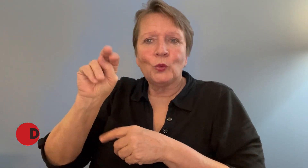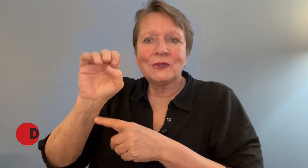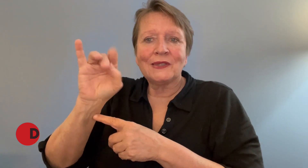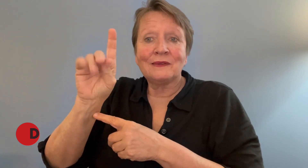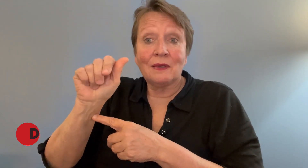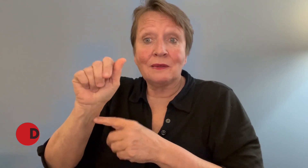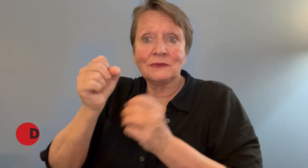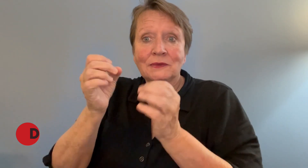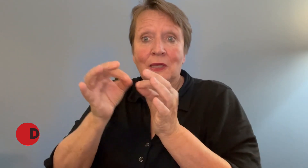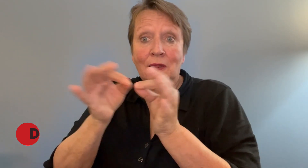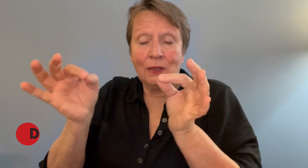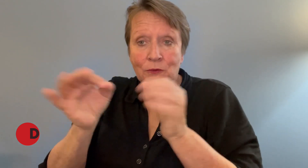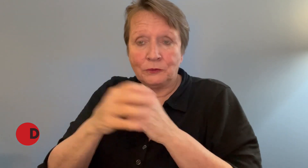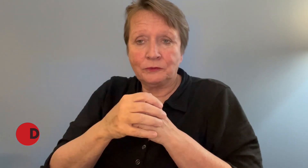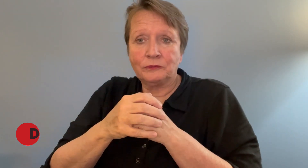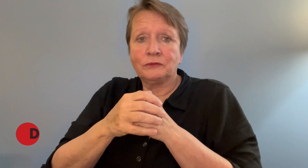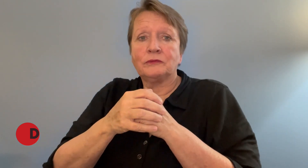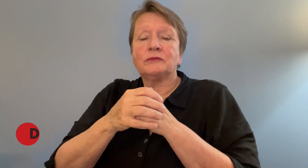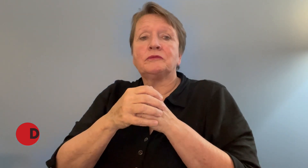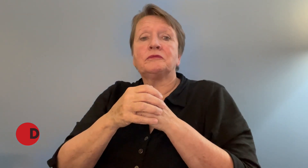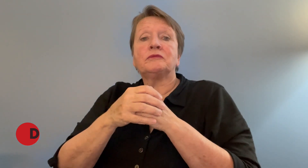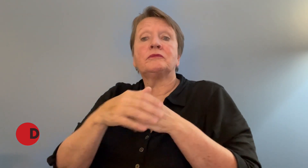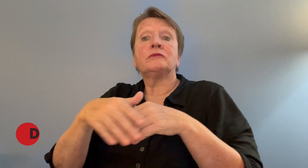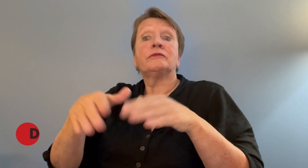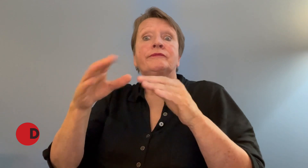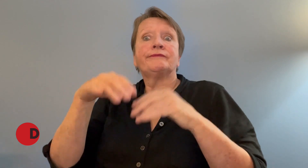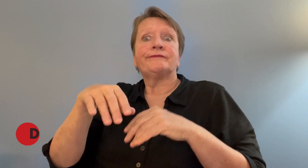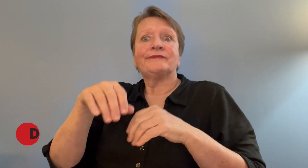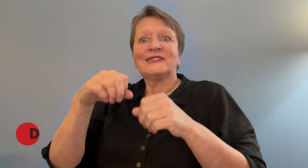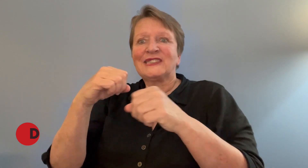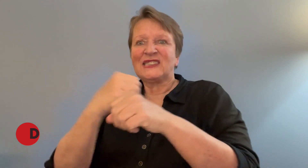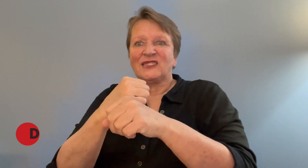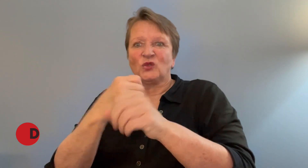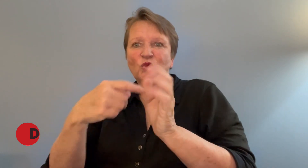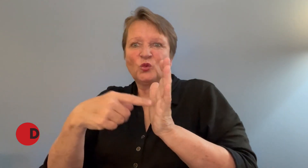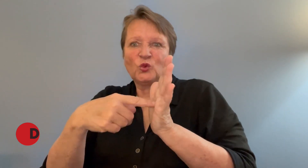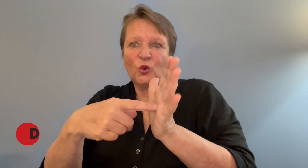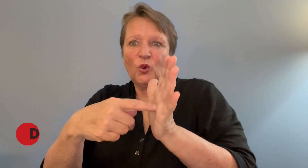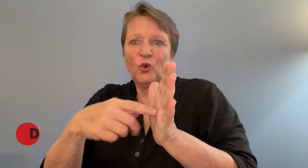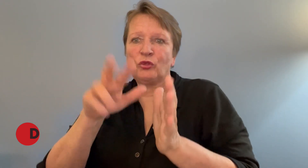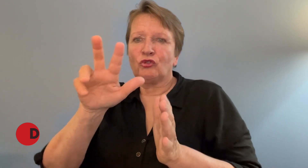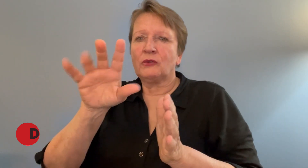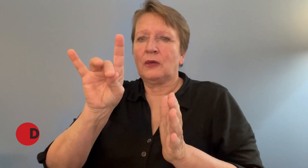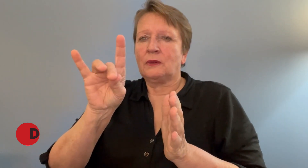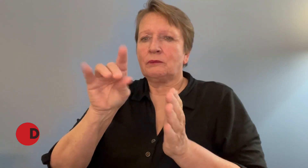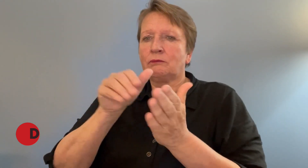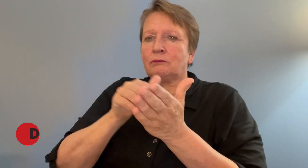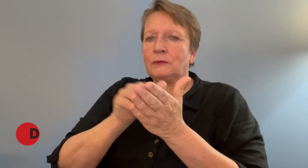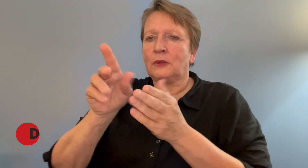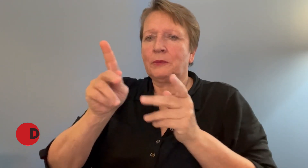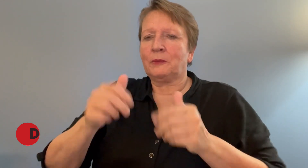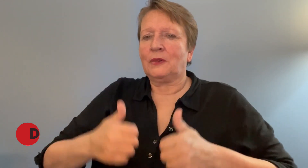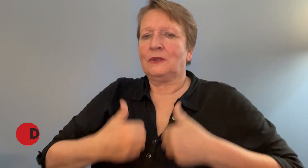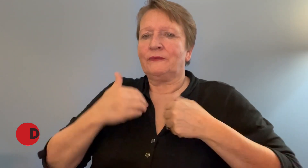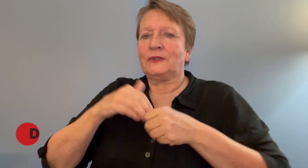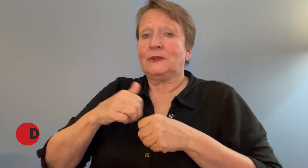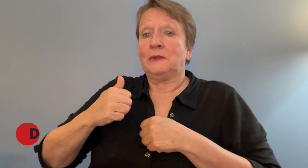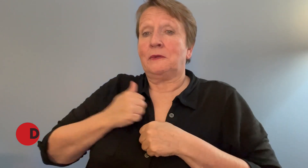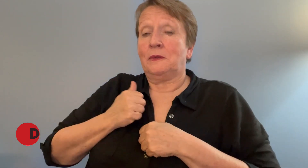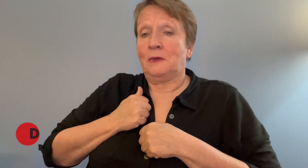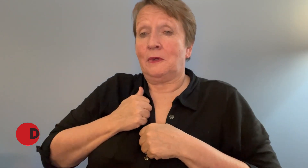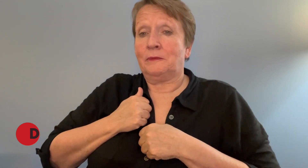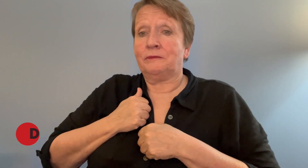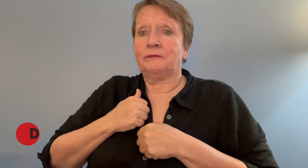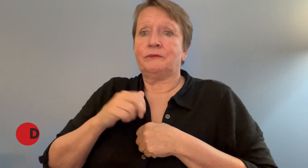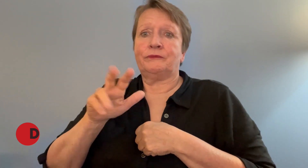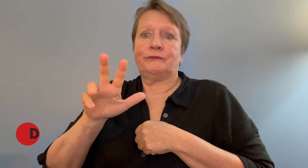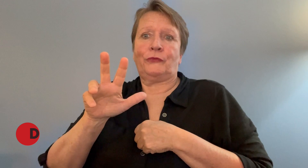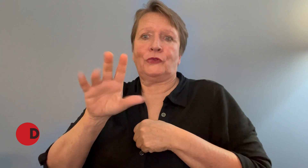Inuit sign languages. Statistics show 38 million people live in Canada